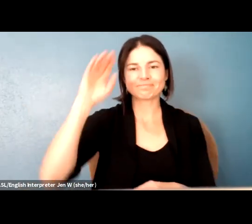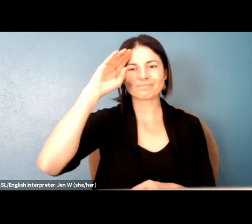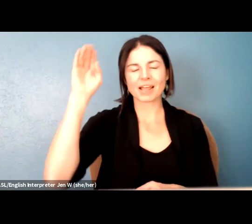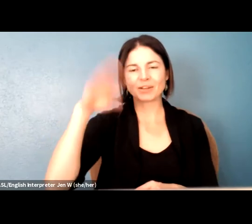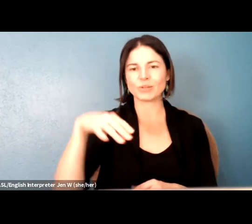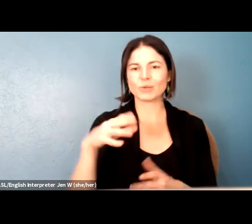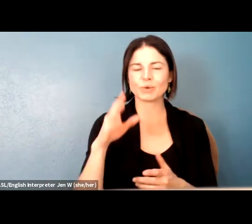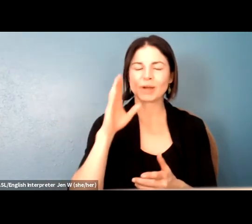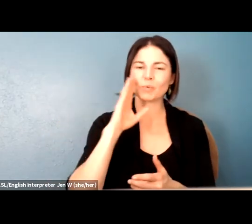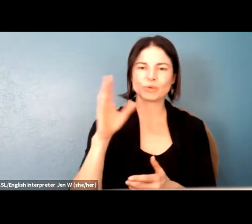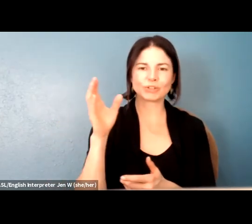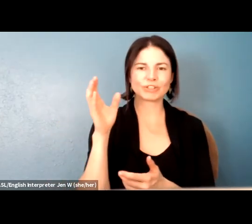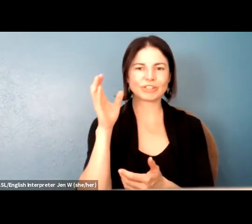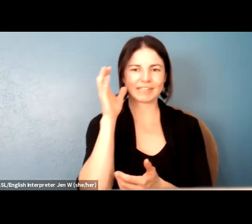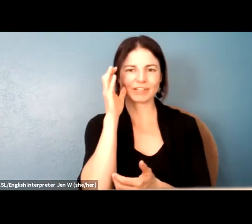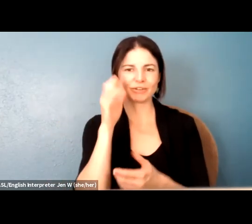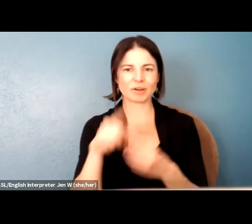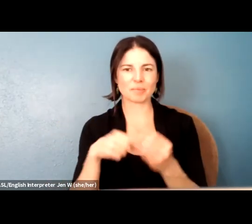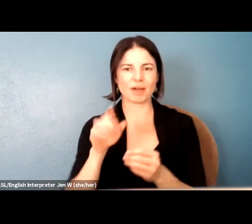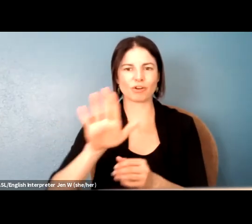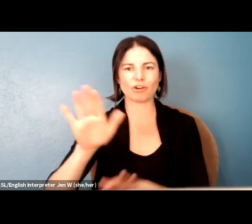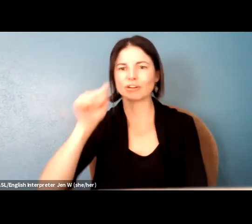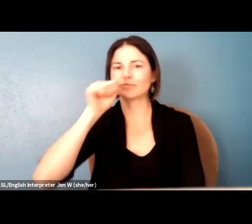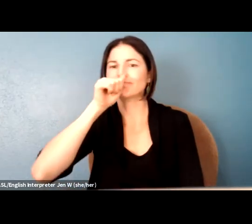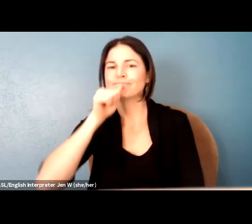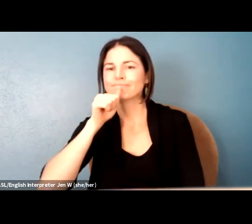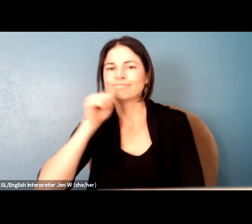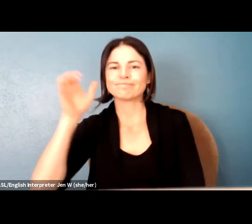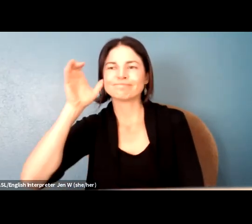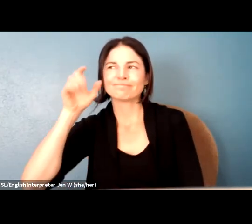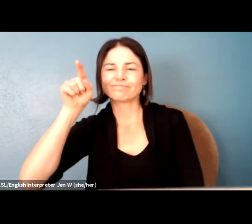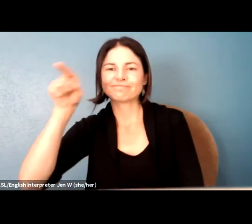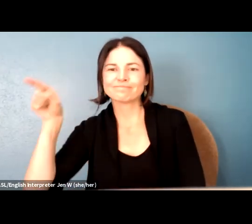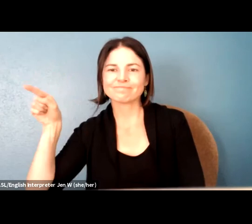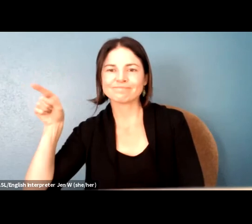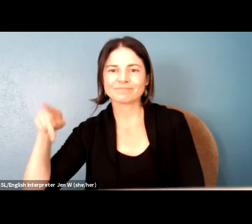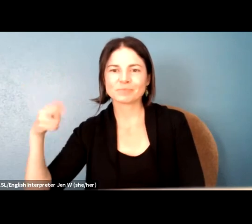things that she had to endure in a doctoral class. And this day,